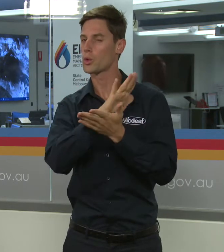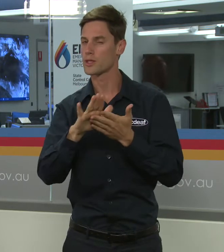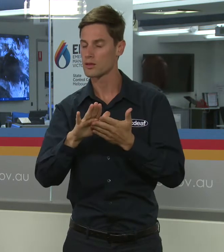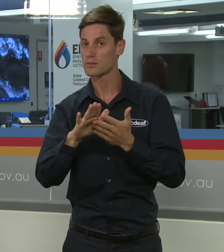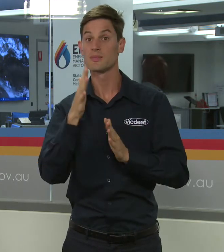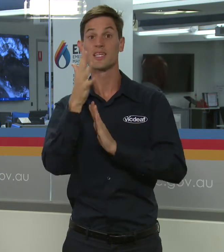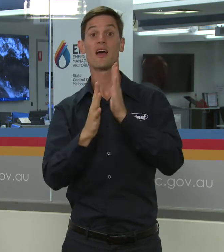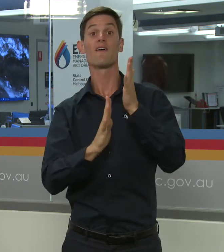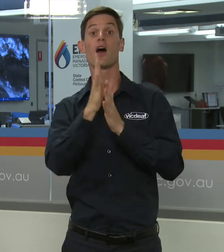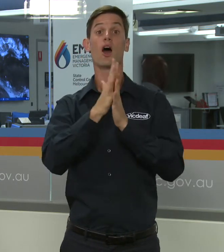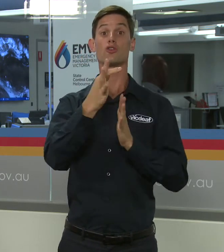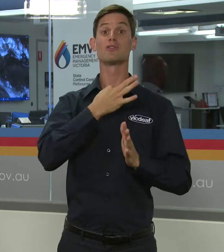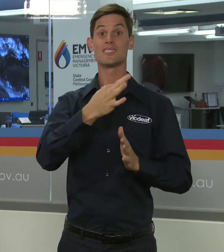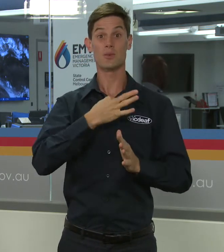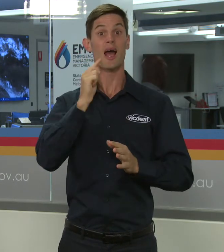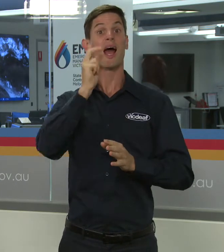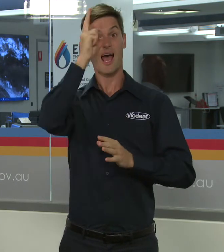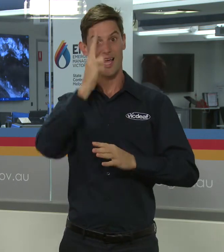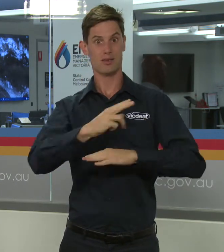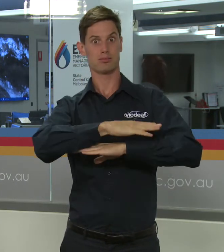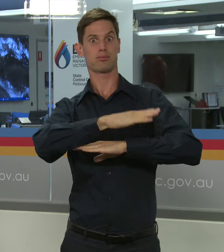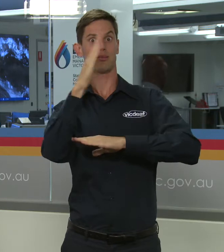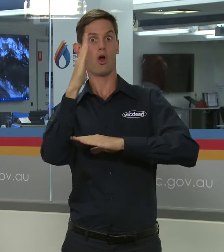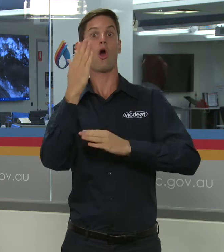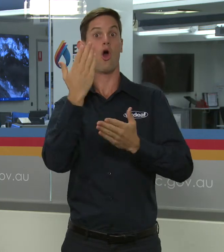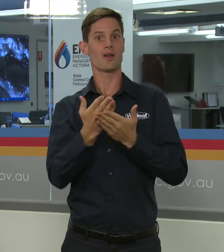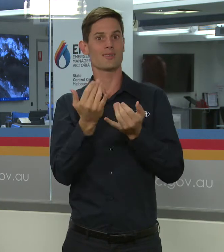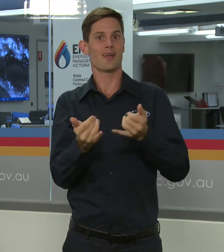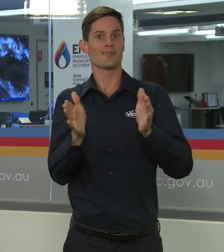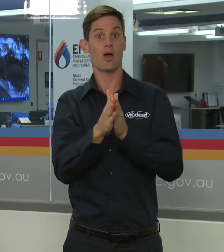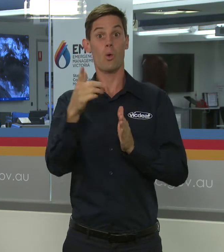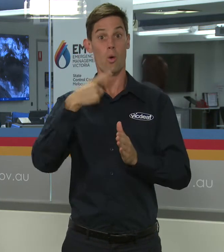ratings are in the very high again on Sunday due to some higher wind speeds.